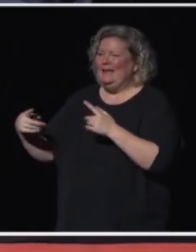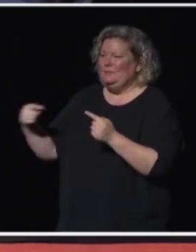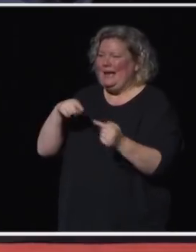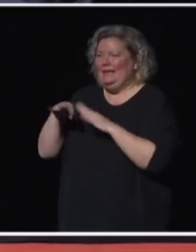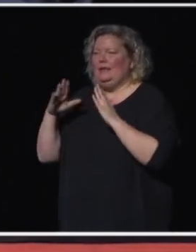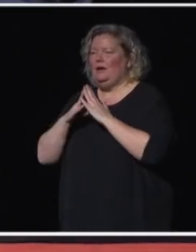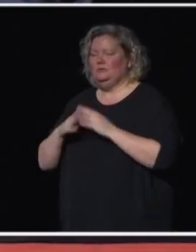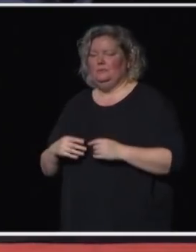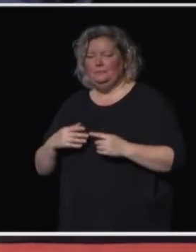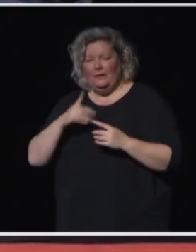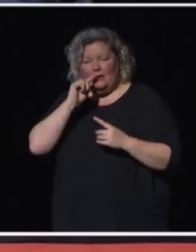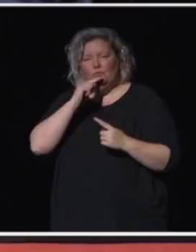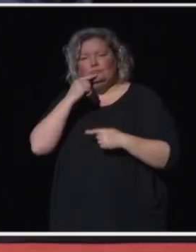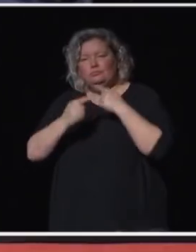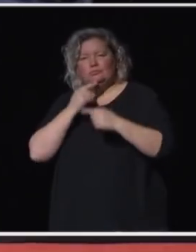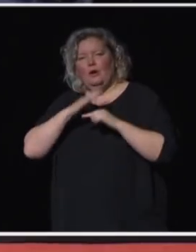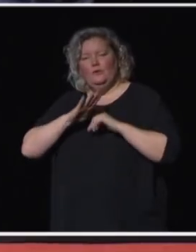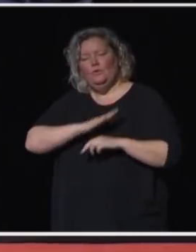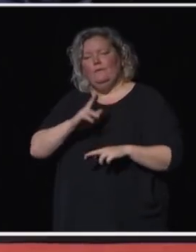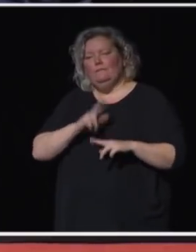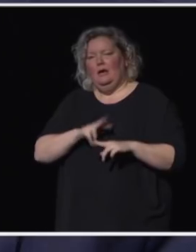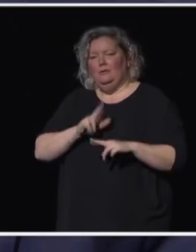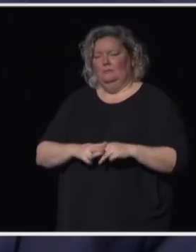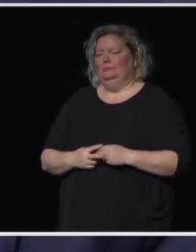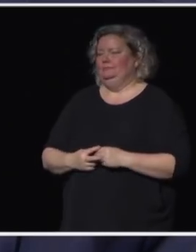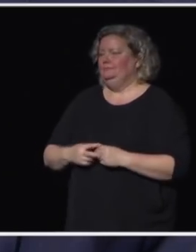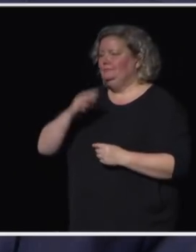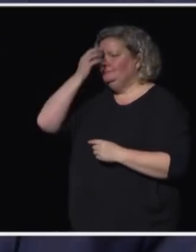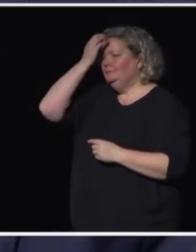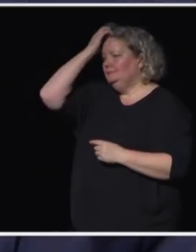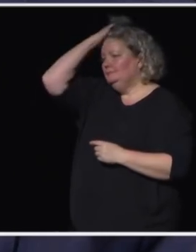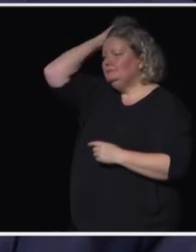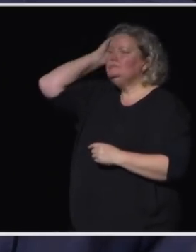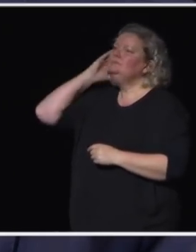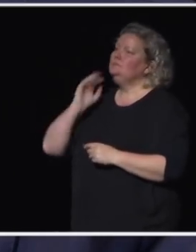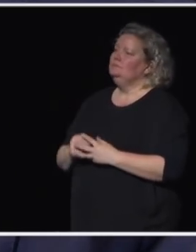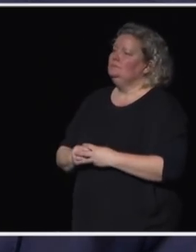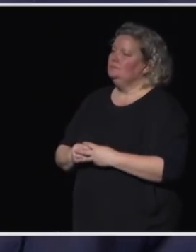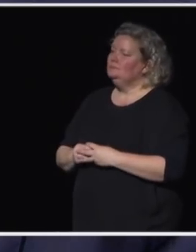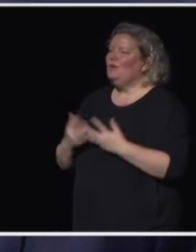What kind of things did your dad tell you about the world you were going to have to live in? I mean, he was like -- so, like, the thing you have to know